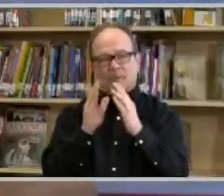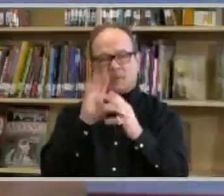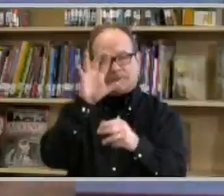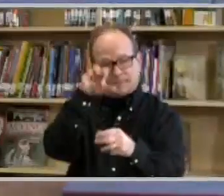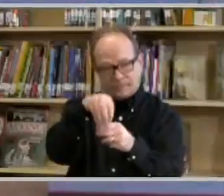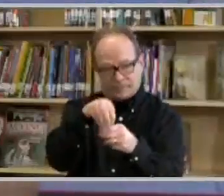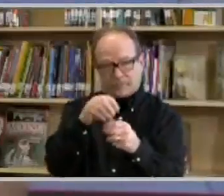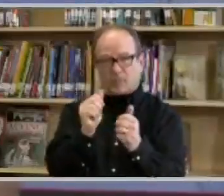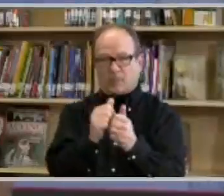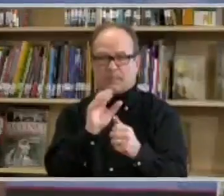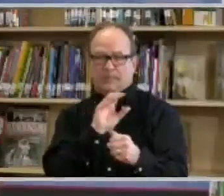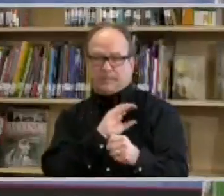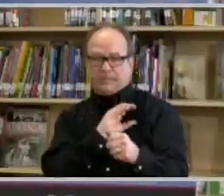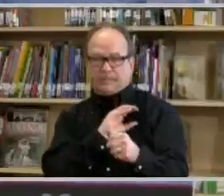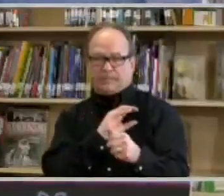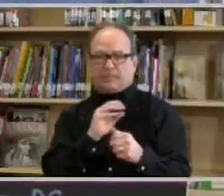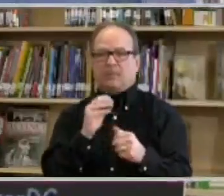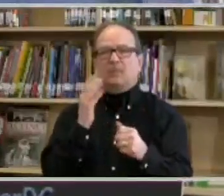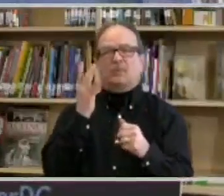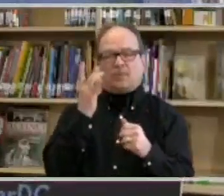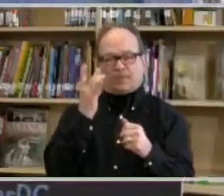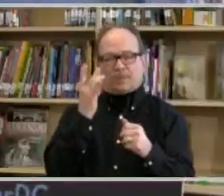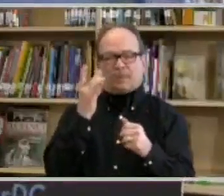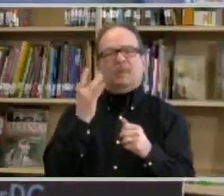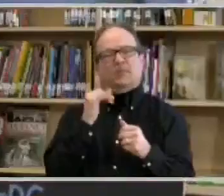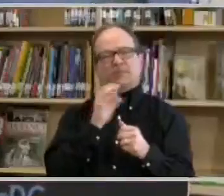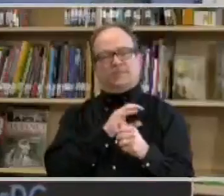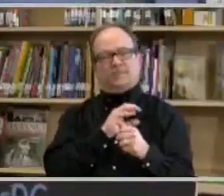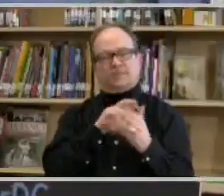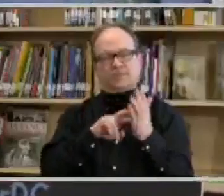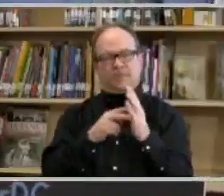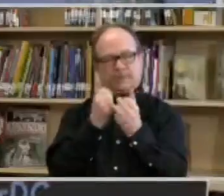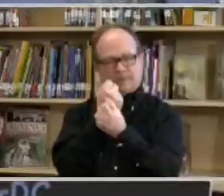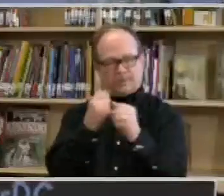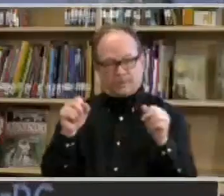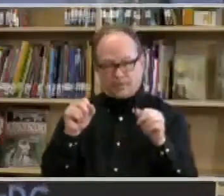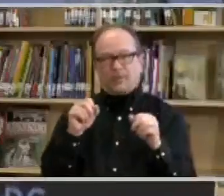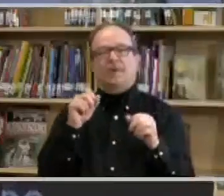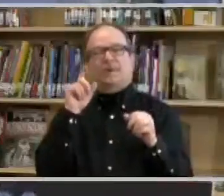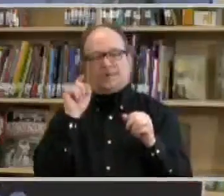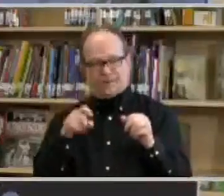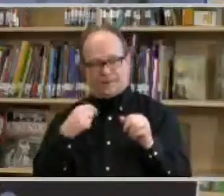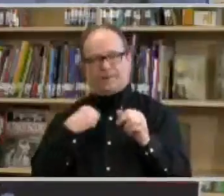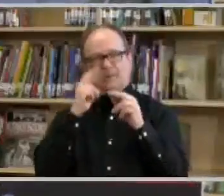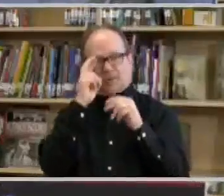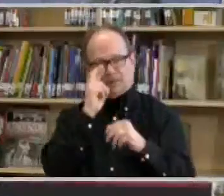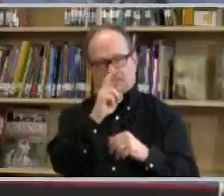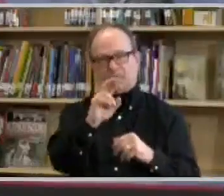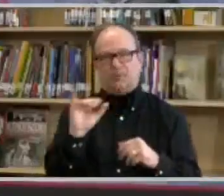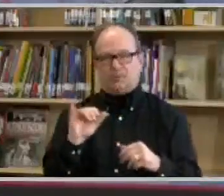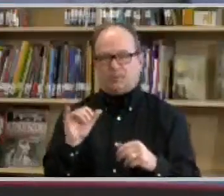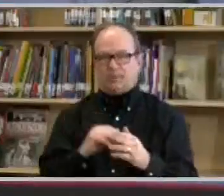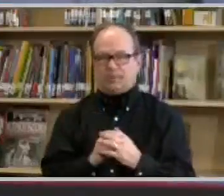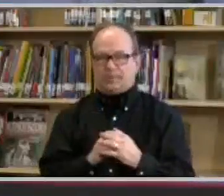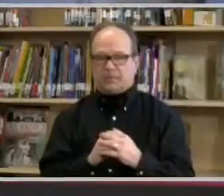JUST TO LET THEM KNOW THAT THEY ARE HERE FOR SAFETY REASONS ALSO, AND IT'S A RESPECT LEVEL